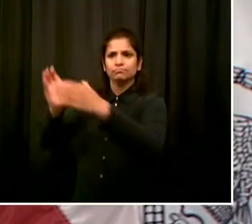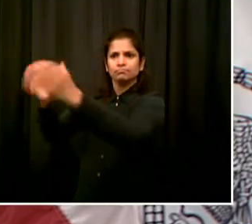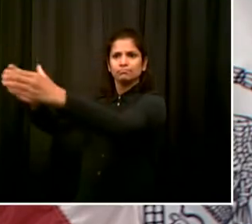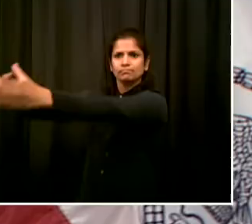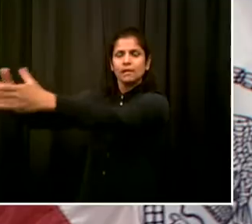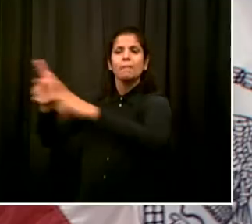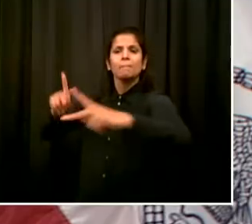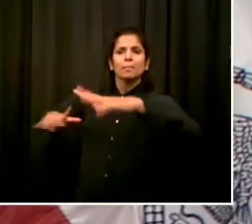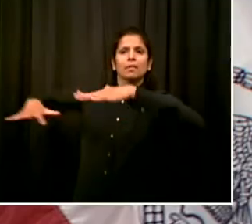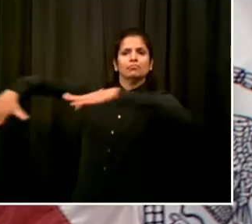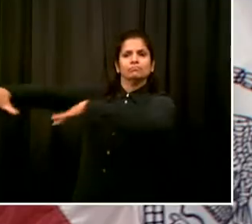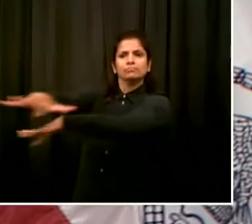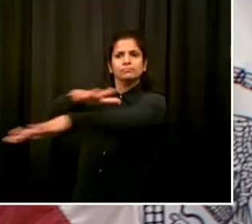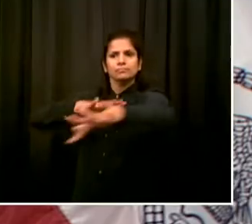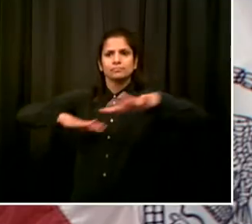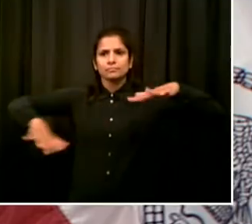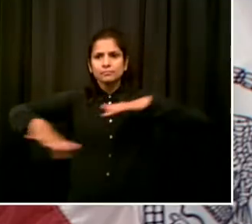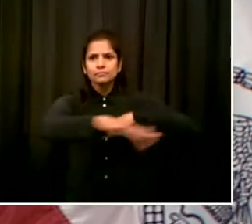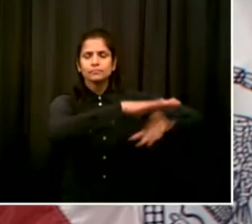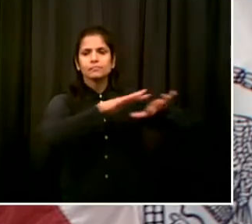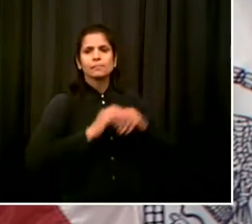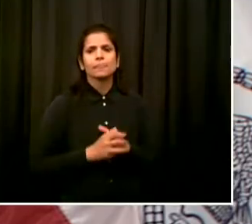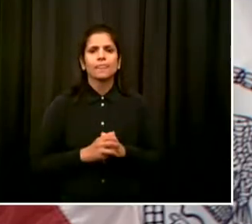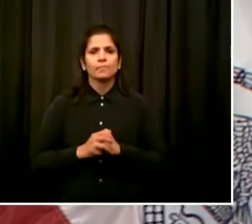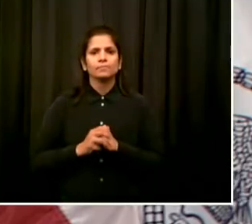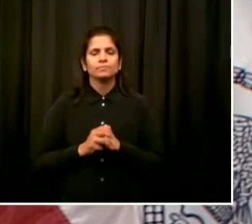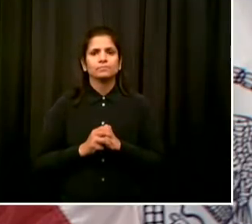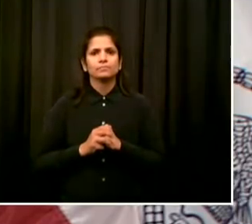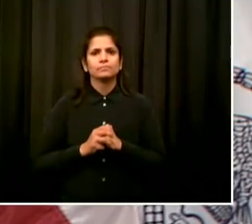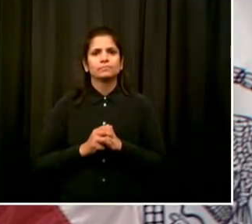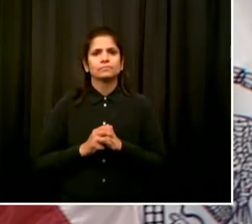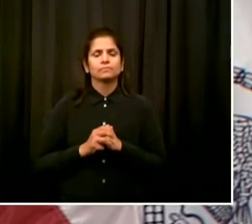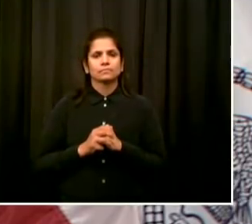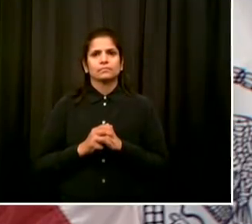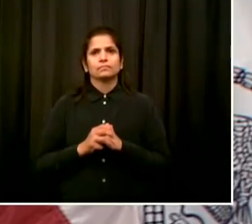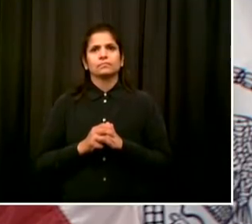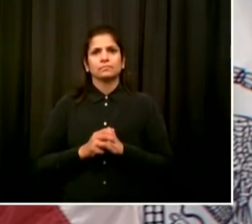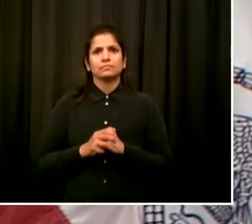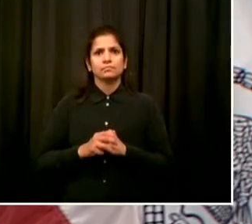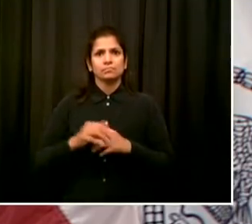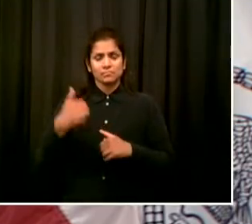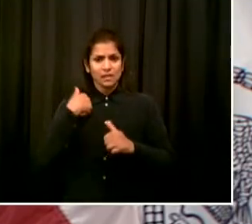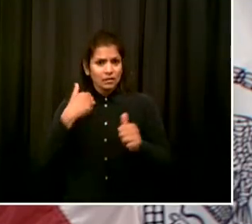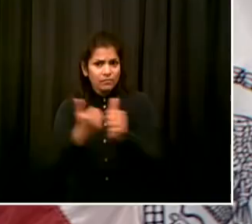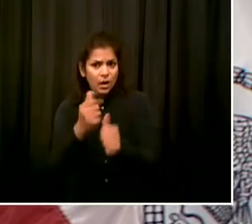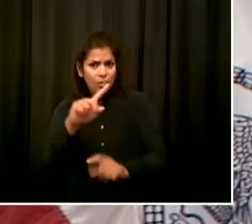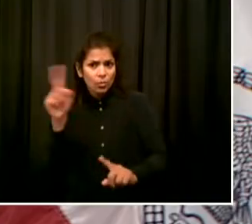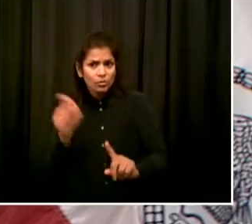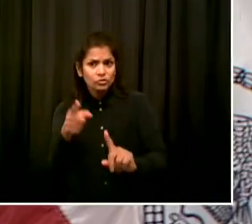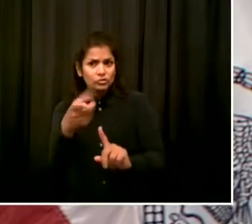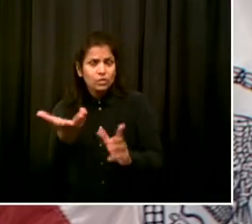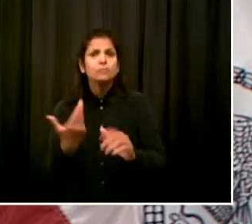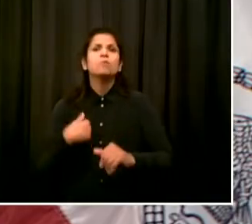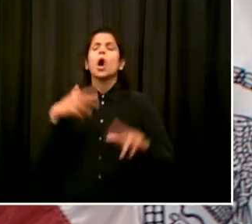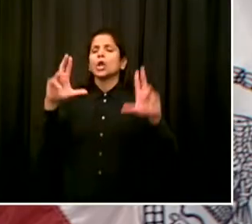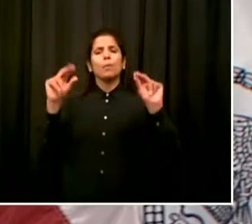WEW ANETD O TBE WARM ENOUGH TO MAXIMIZE THIS AND TOHA VE MORE OPEN STREETS IN GENERAL THAT CAN